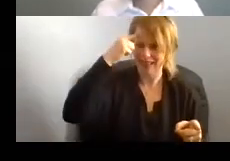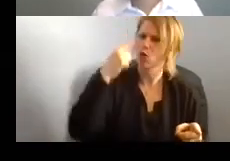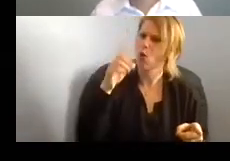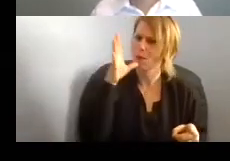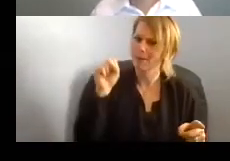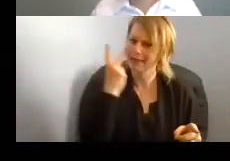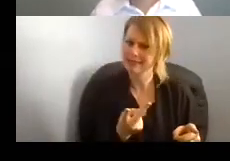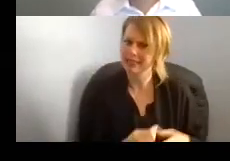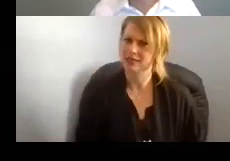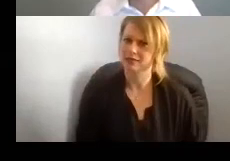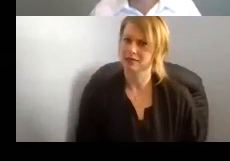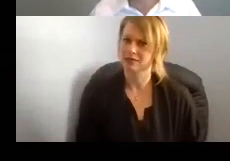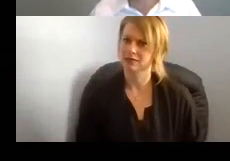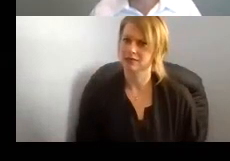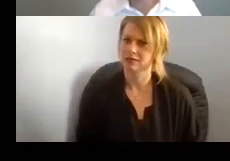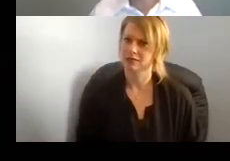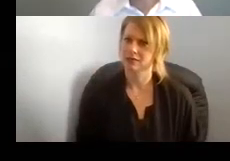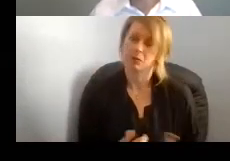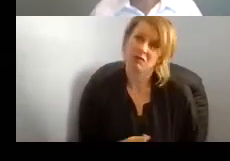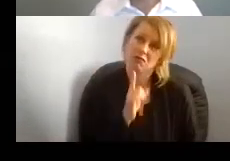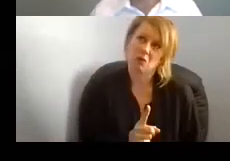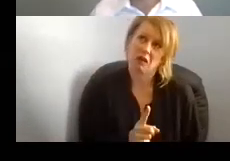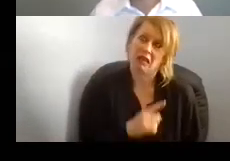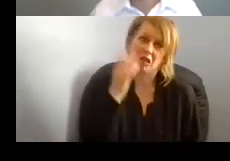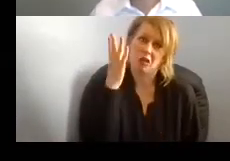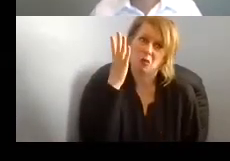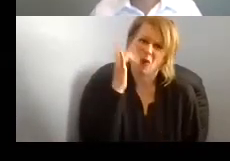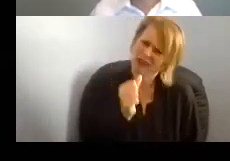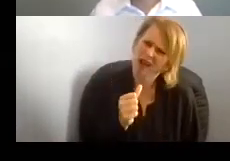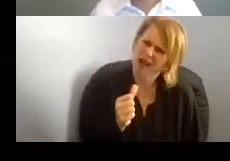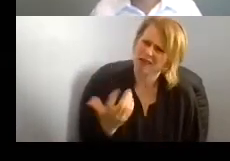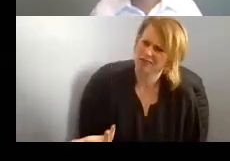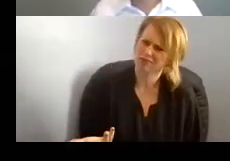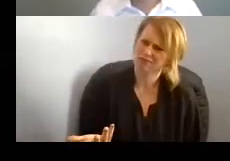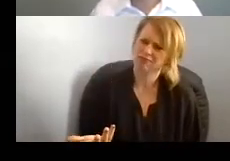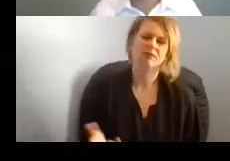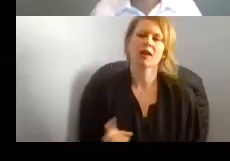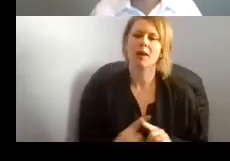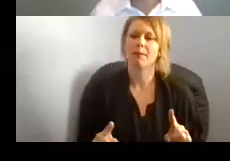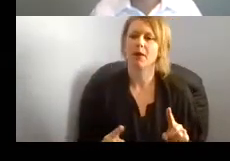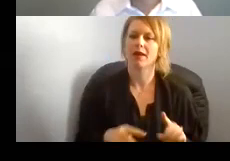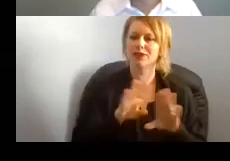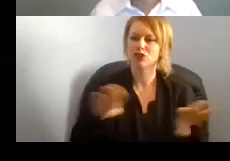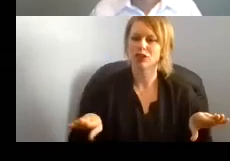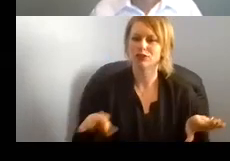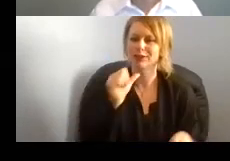To be quite honest, otherwise, why would you do it? It’s symbolic, but children don’t see the symbolism when they’re very young.